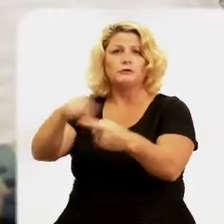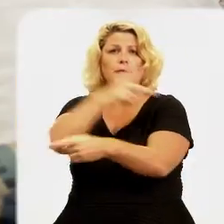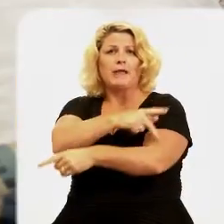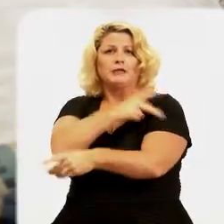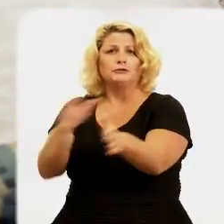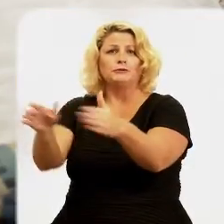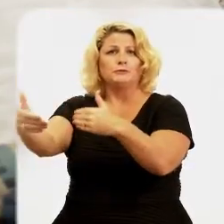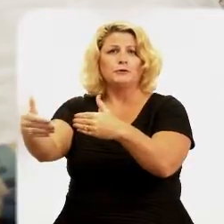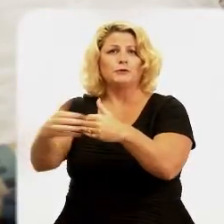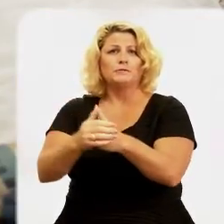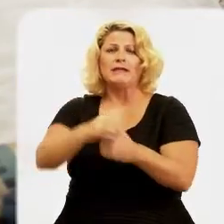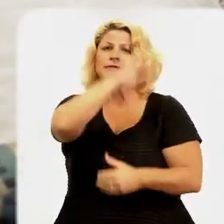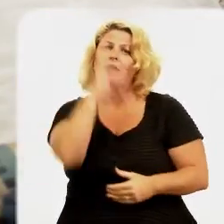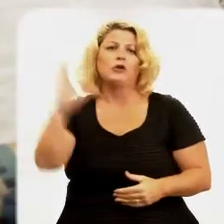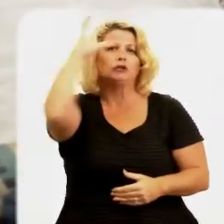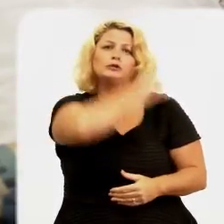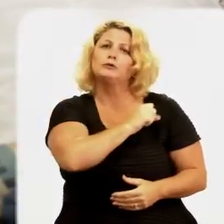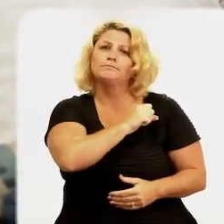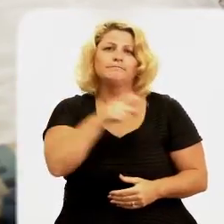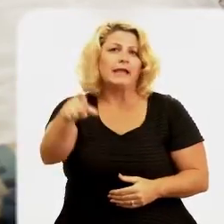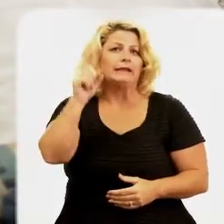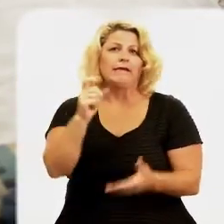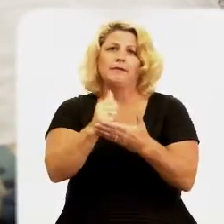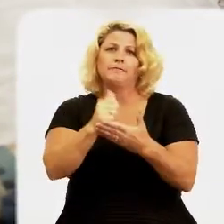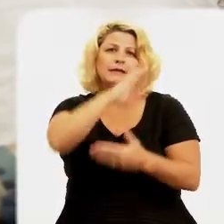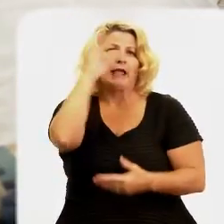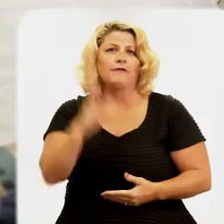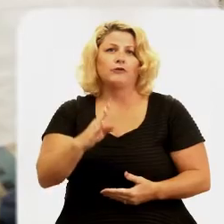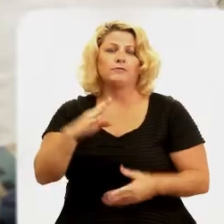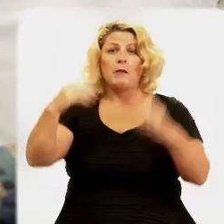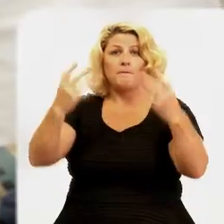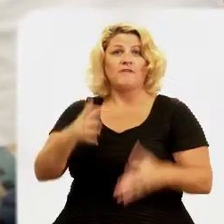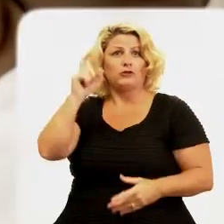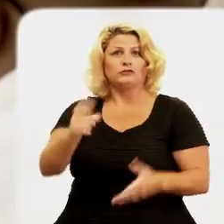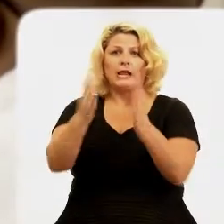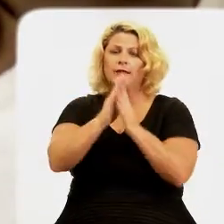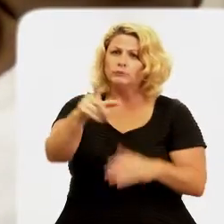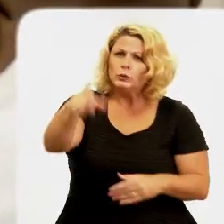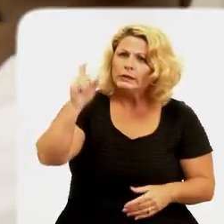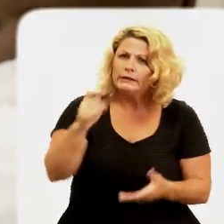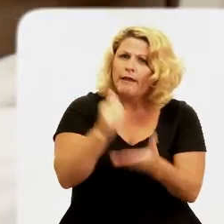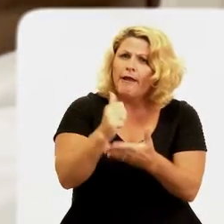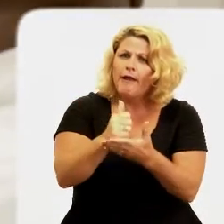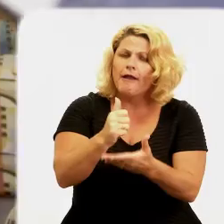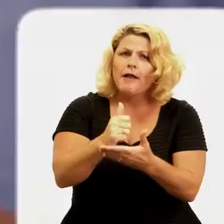Never grab a patient or assume someone needs assistance. Providers should ask, do you need any assistance?